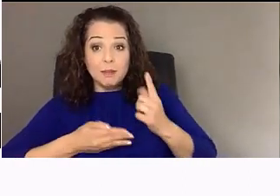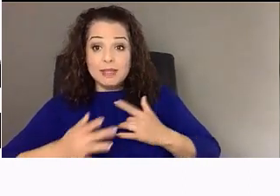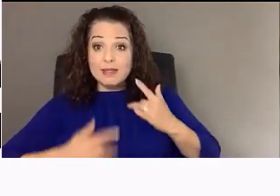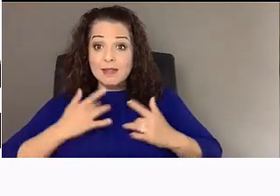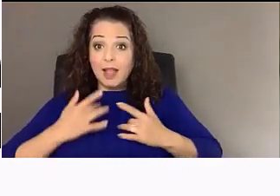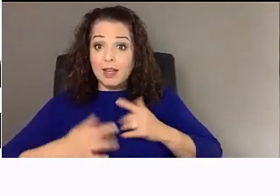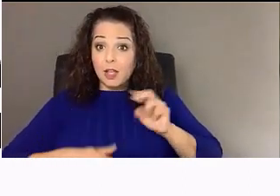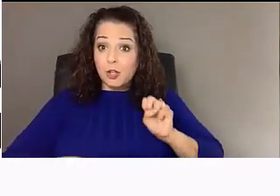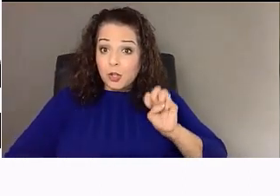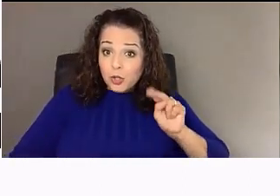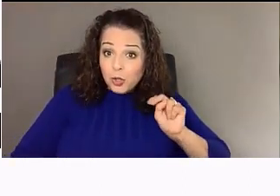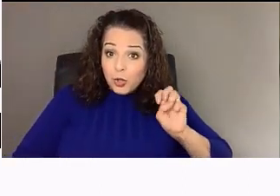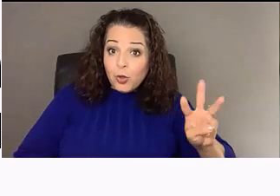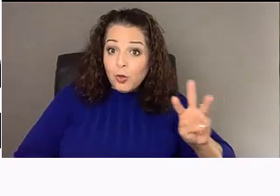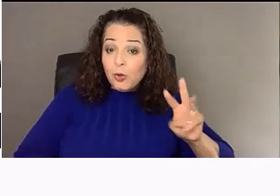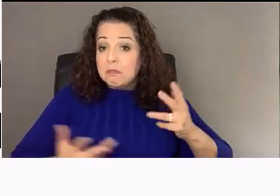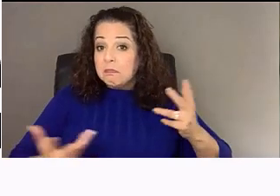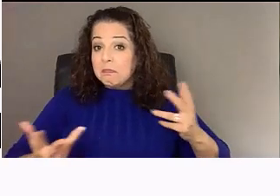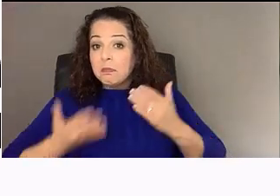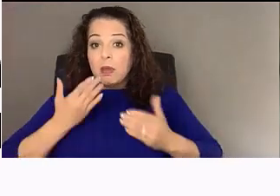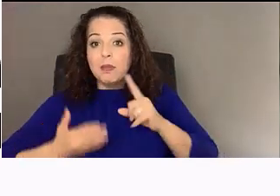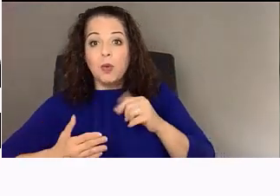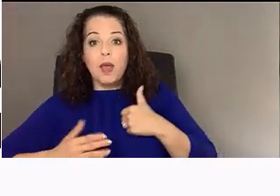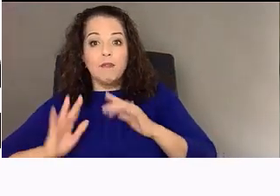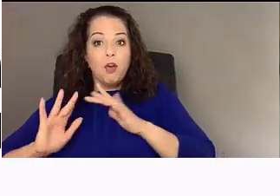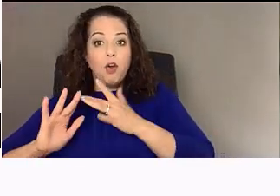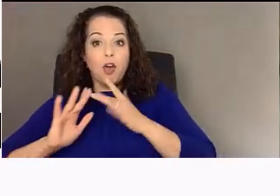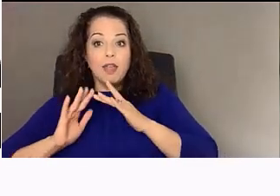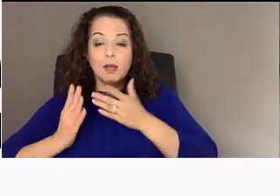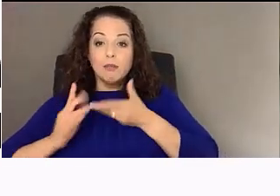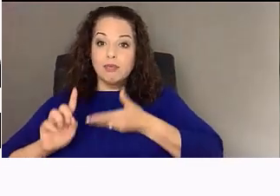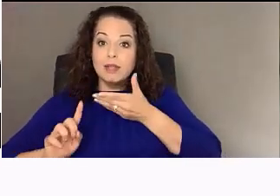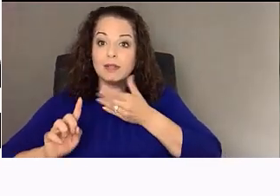Are you going to have an online presence? And how are you going to reach the people